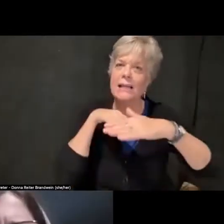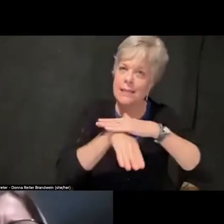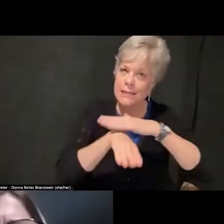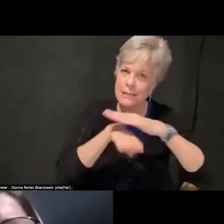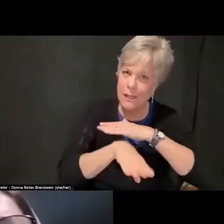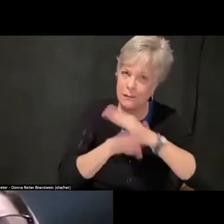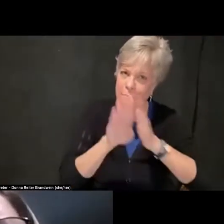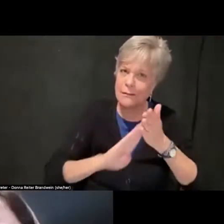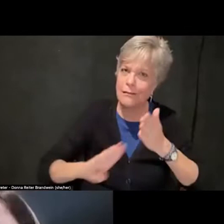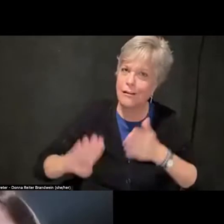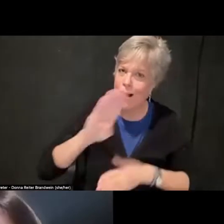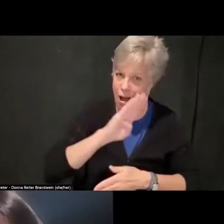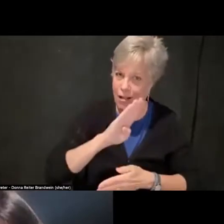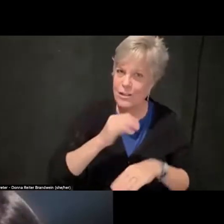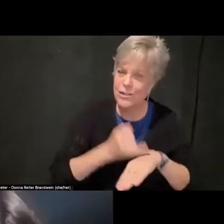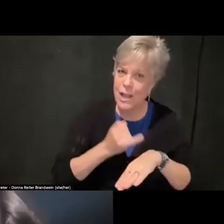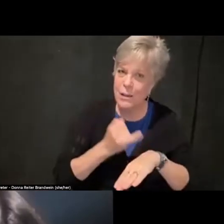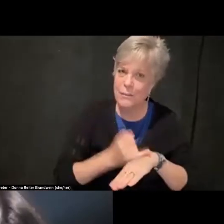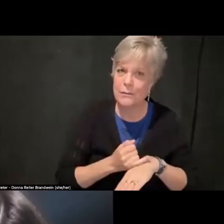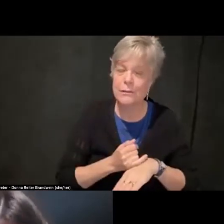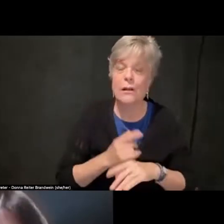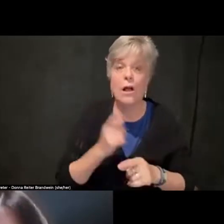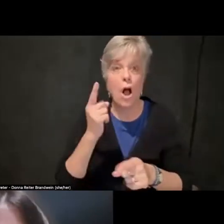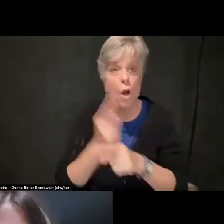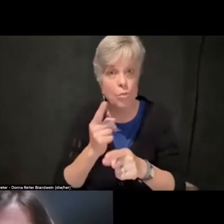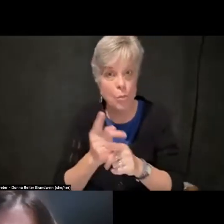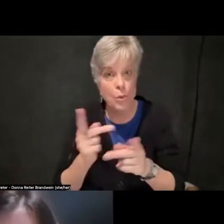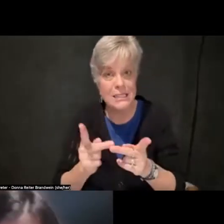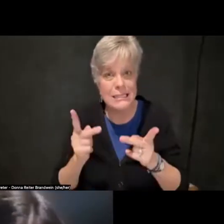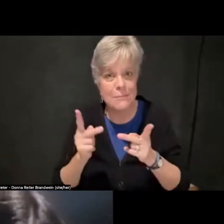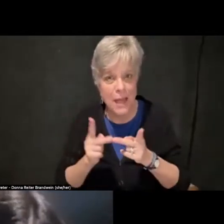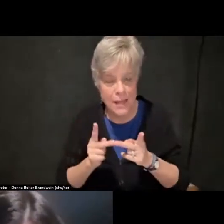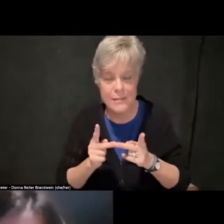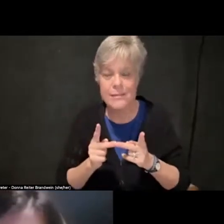were appropriate space in classrooms to navigate around the room,